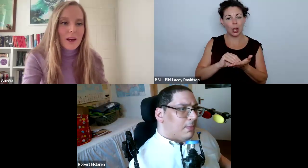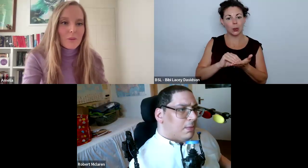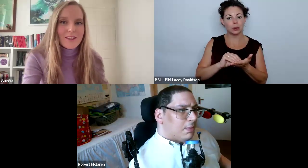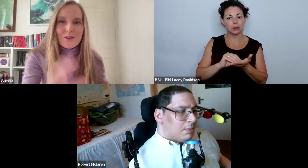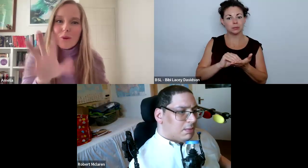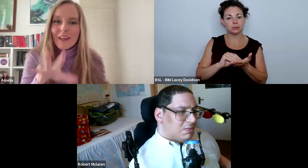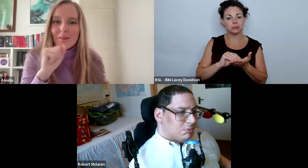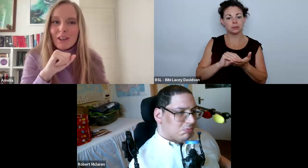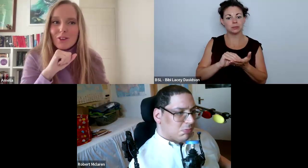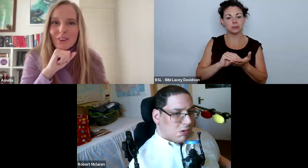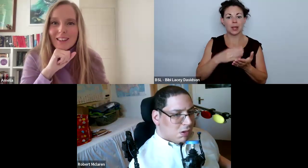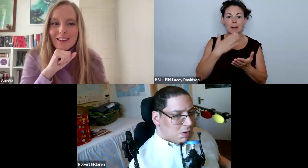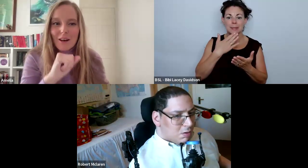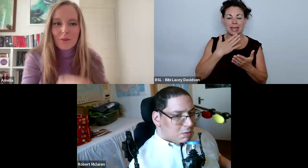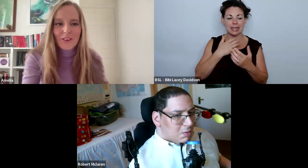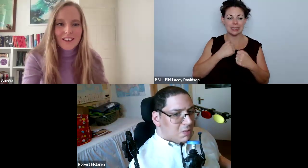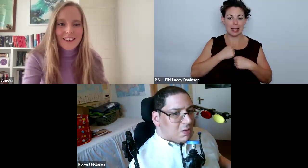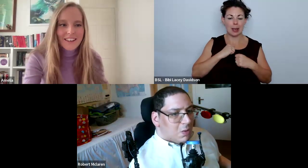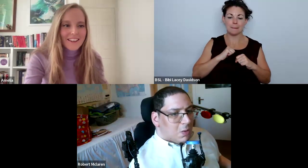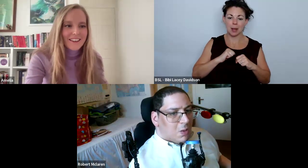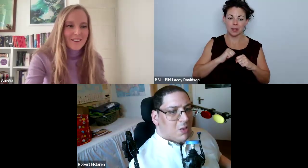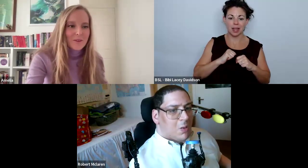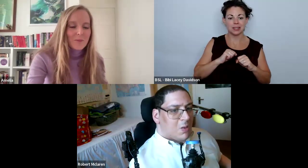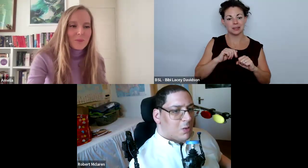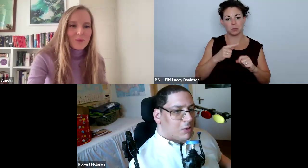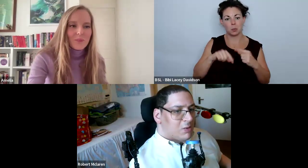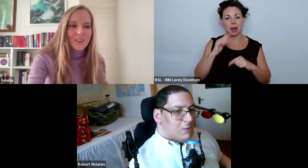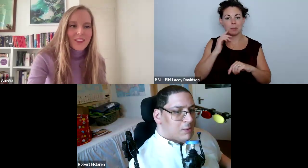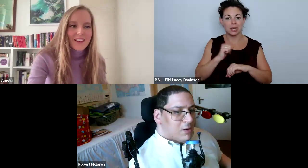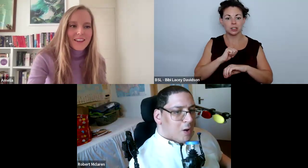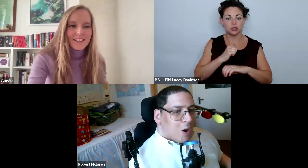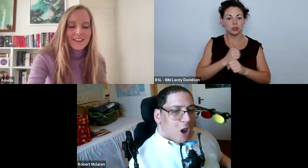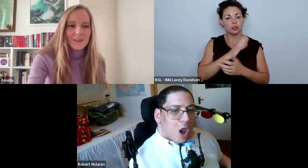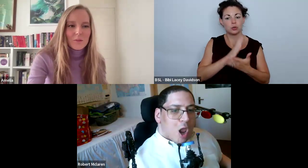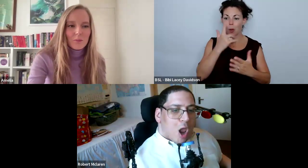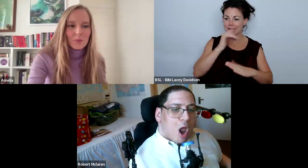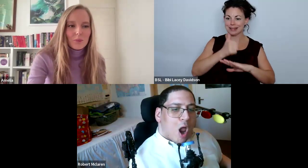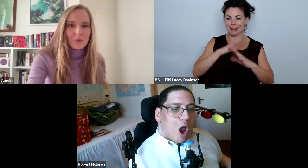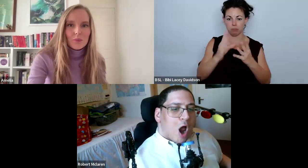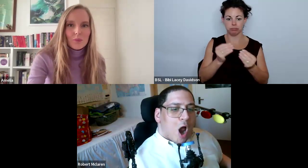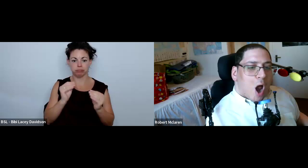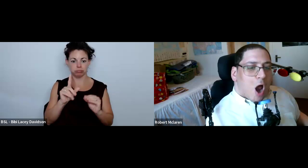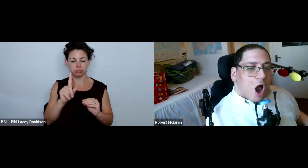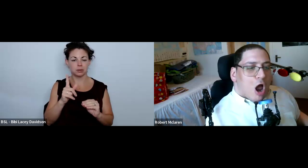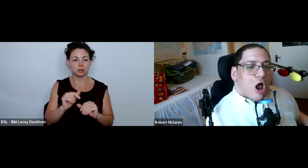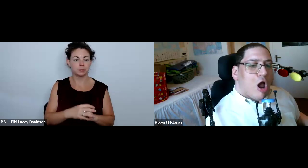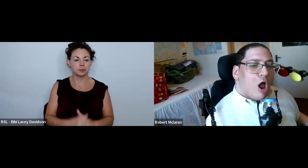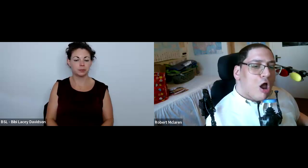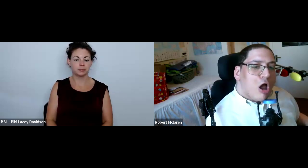Clive: Hello, my name is Clive Gilbert. I'm the head of accessible transport at Policy Connect, and work with Robert and Dennis